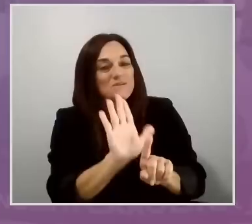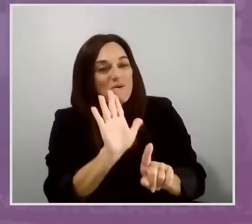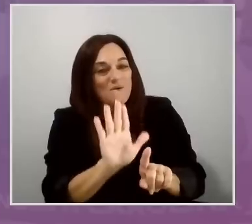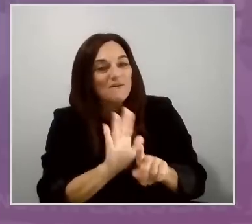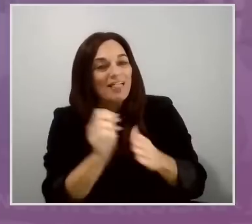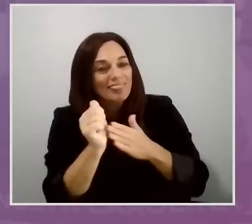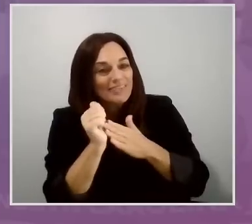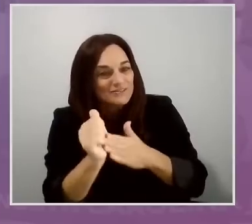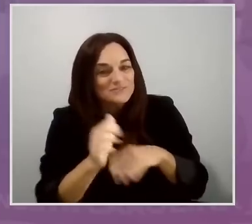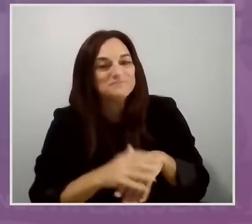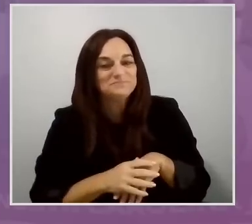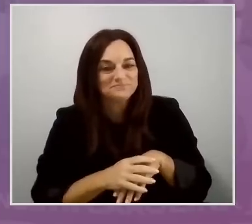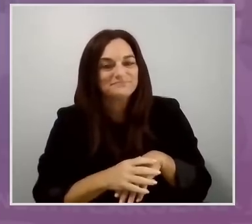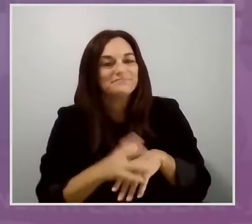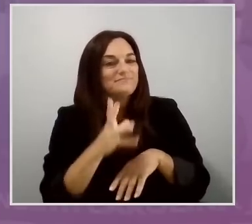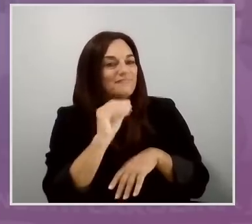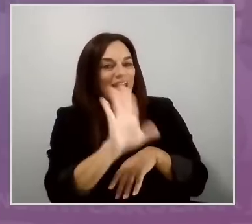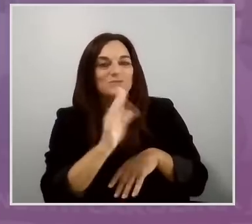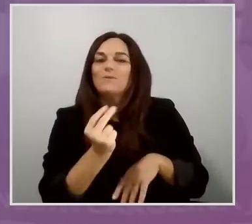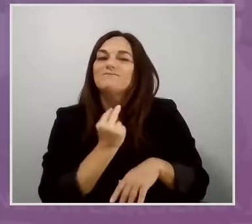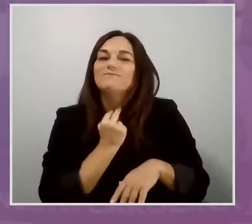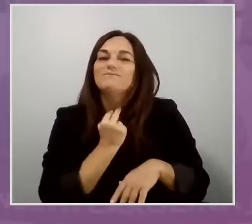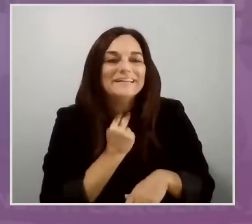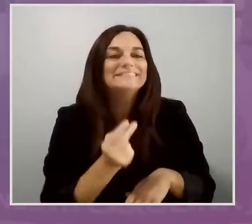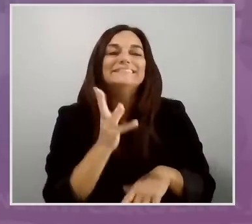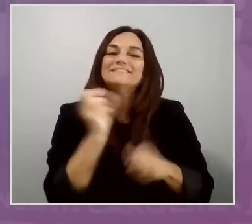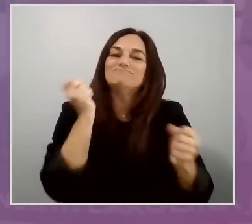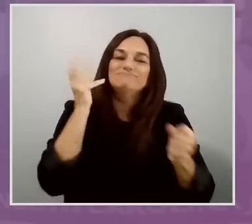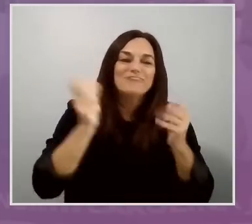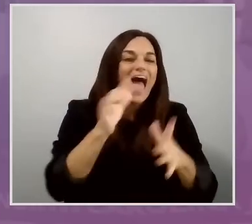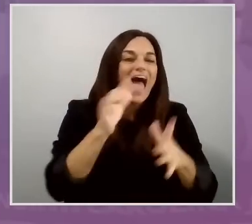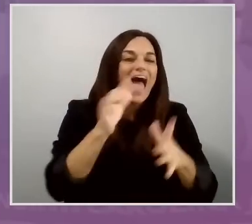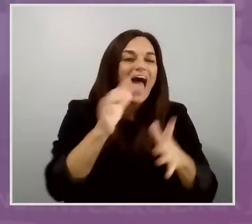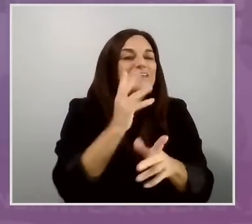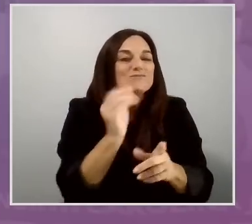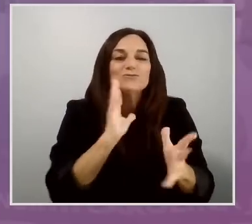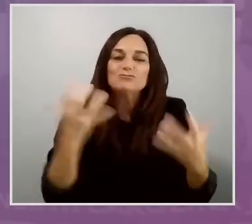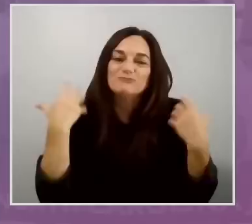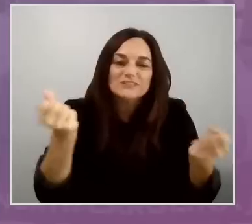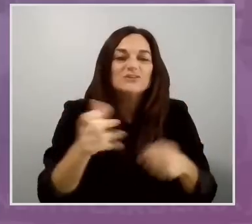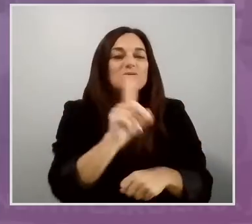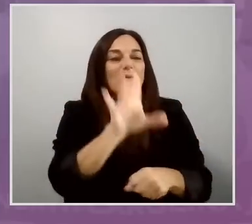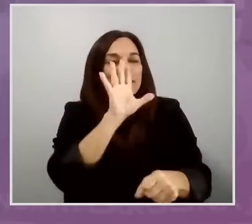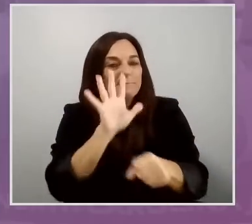HARRIS. THANK YOU, REVEREND LEE.